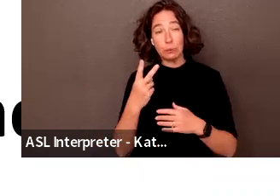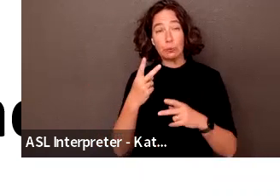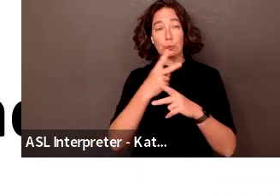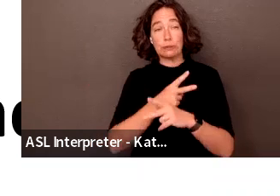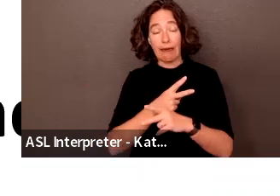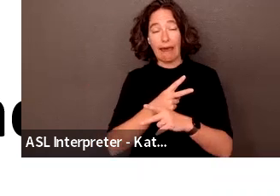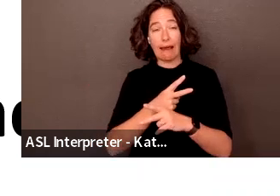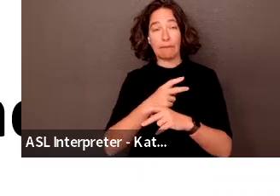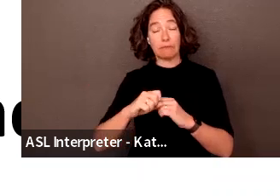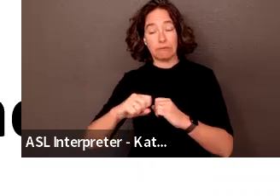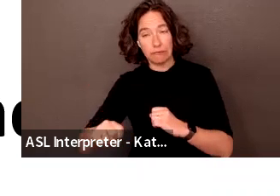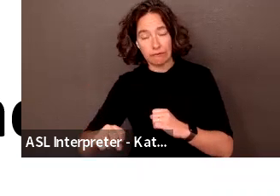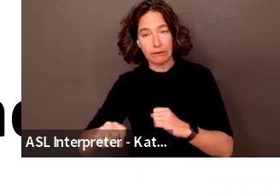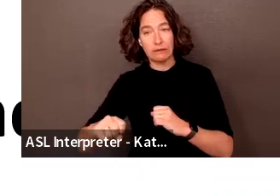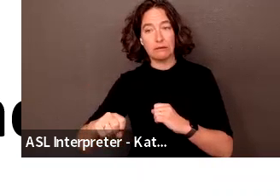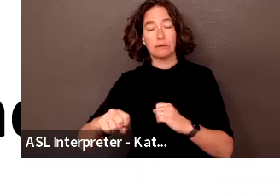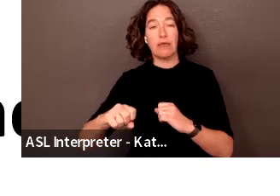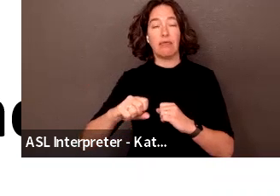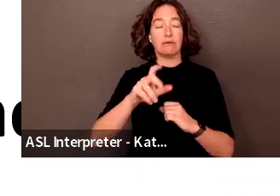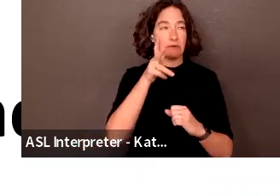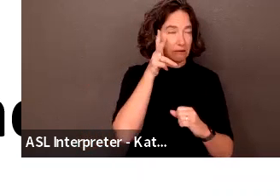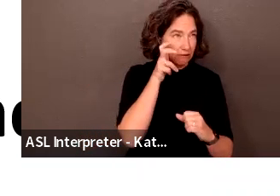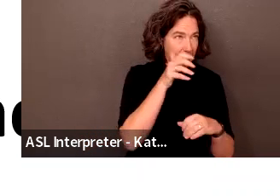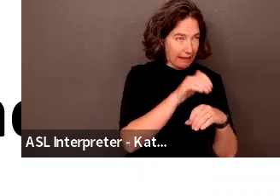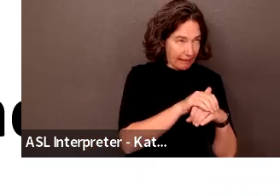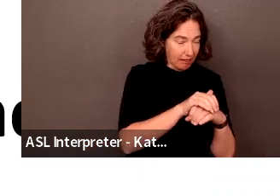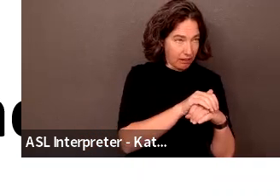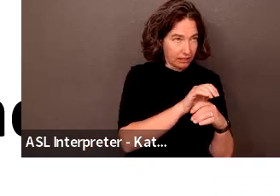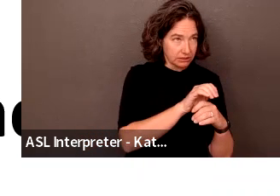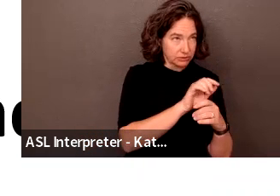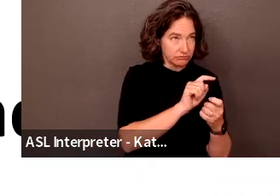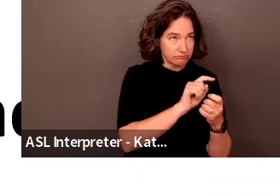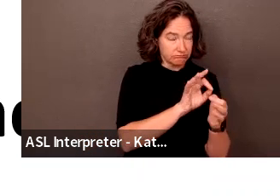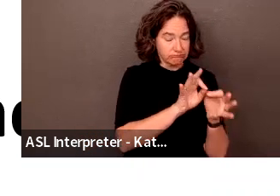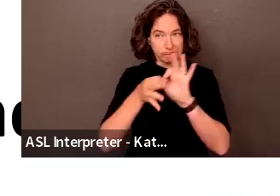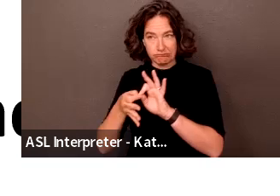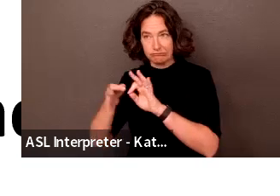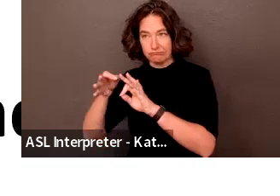down or repeat any of the information during this discussion. Especially ASL interpreting and Spanish interpreting,